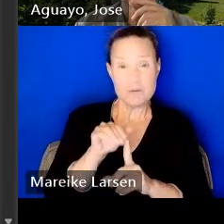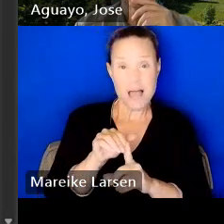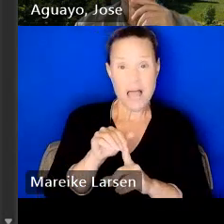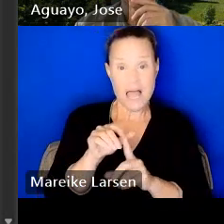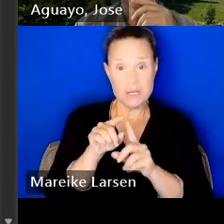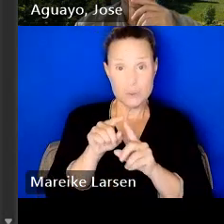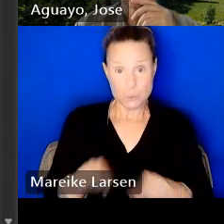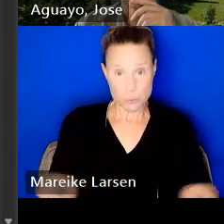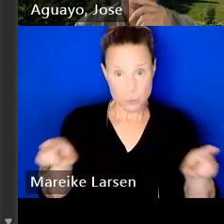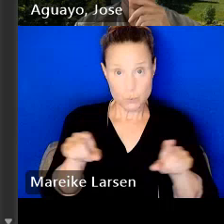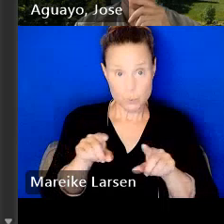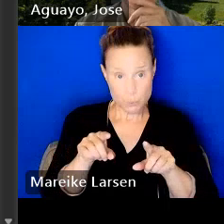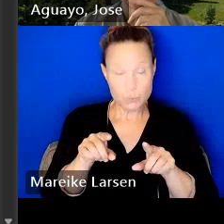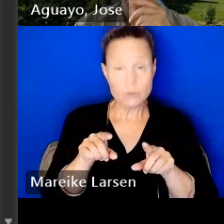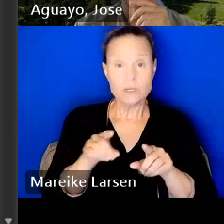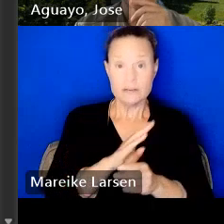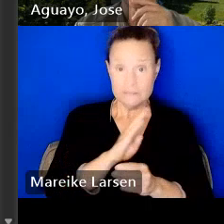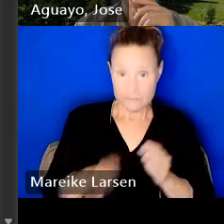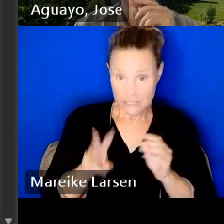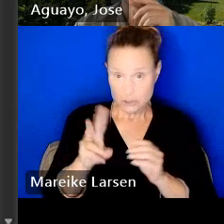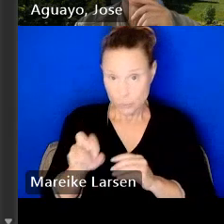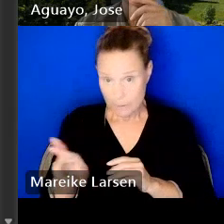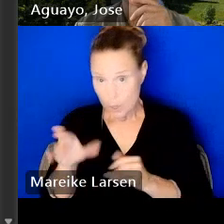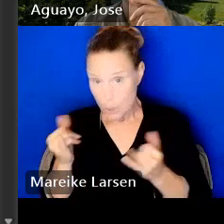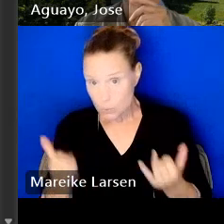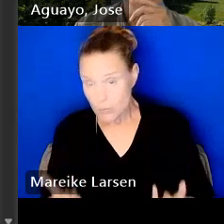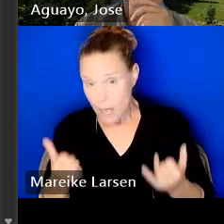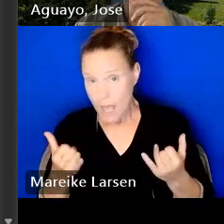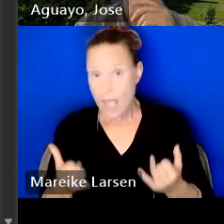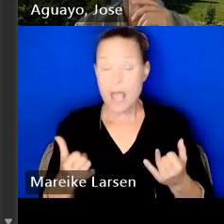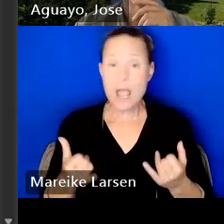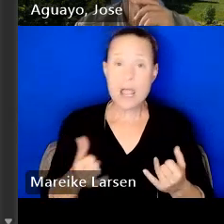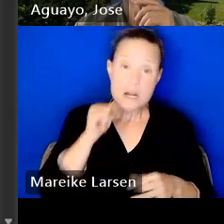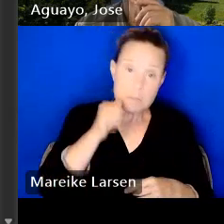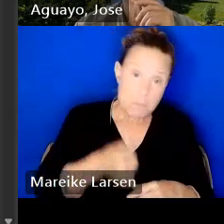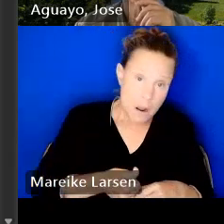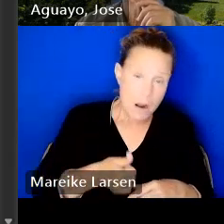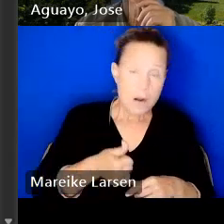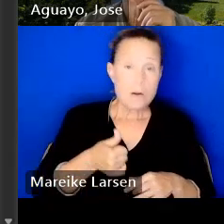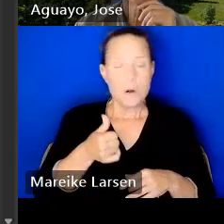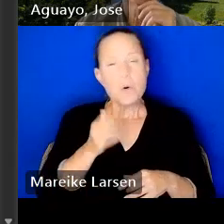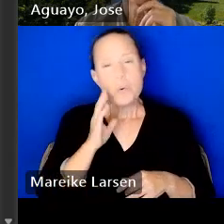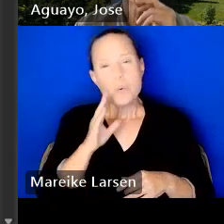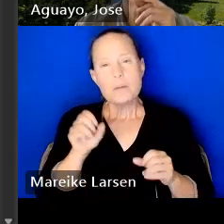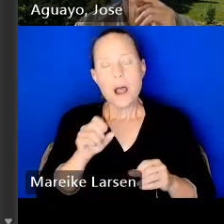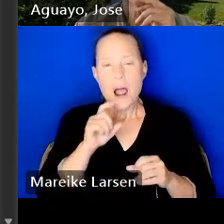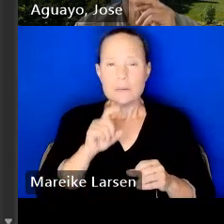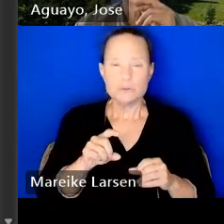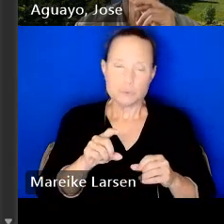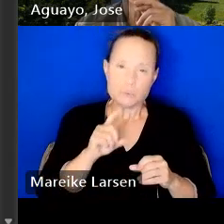once we finish the webinar today in a day or two, you should be able to find the recording as well on our website.